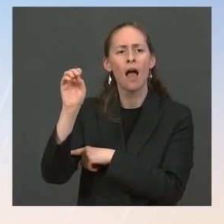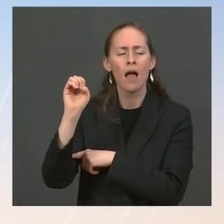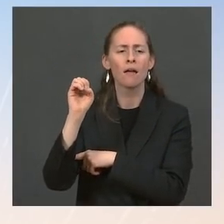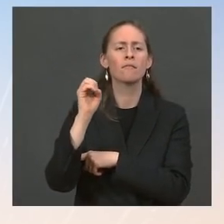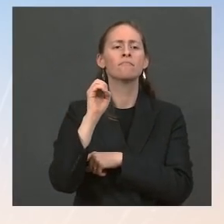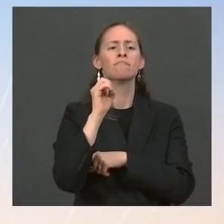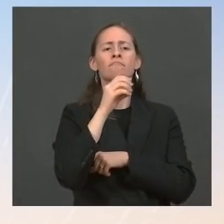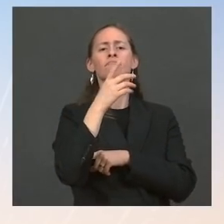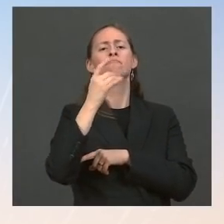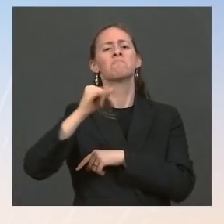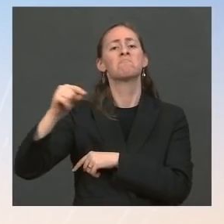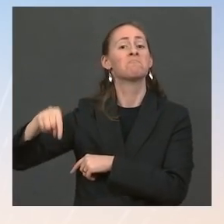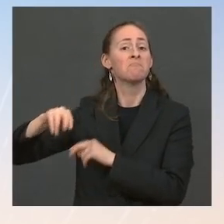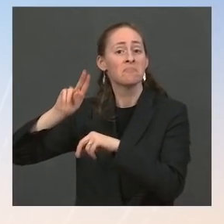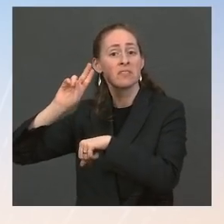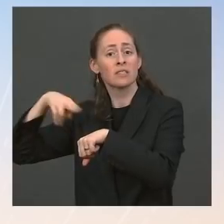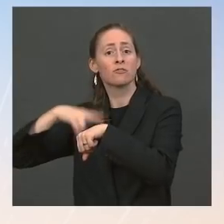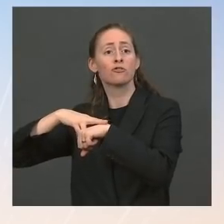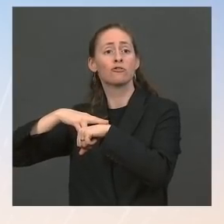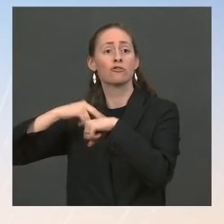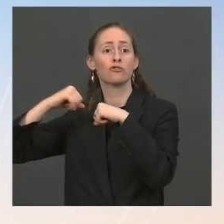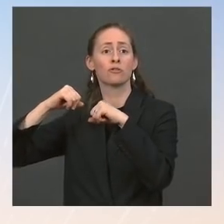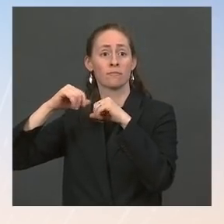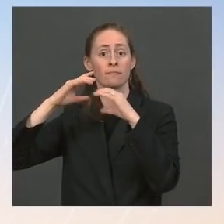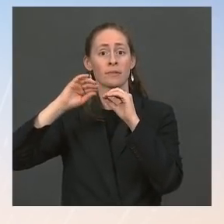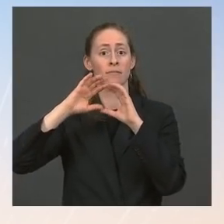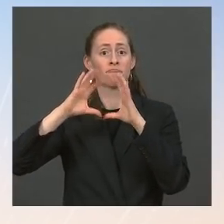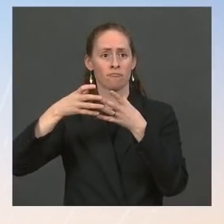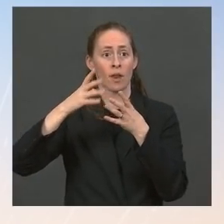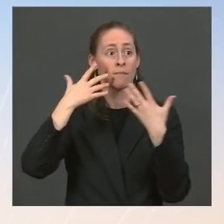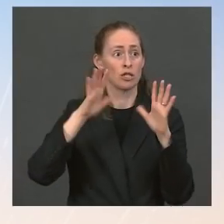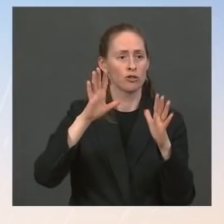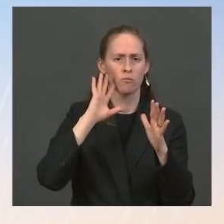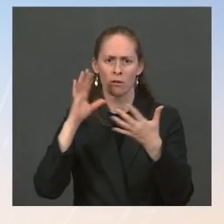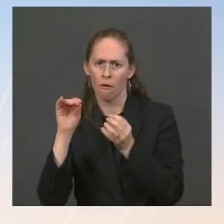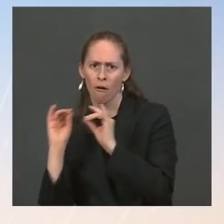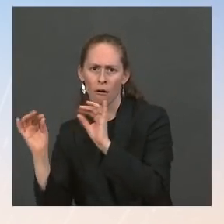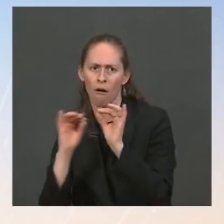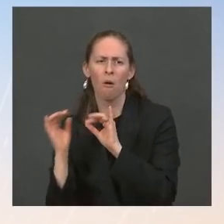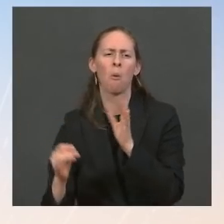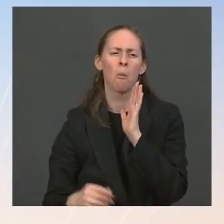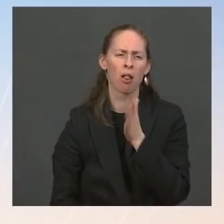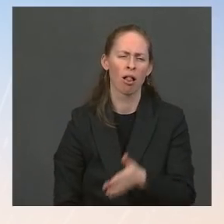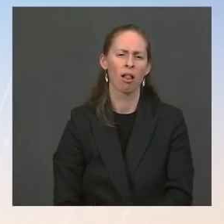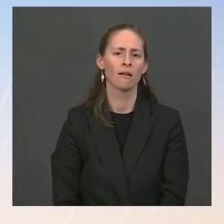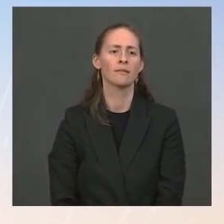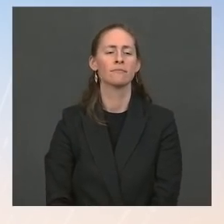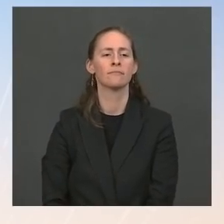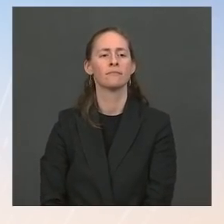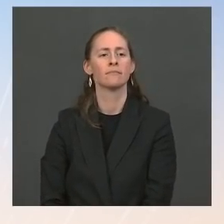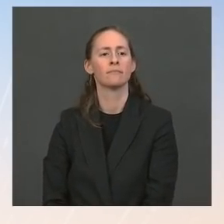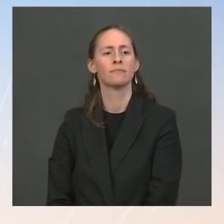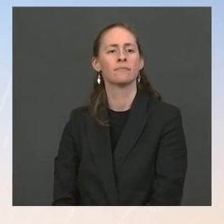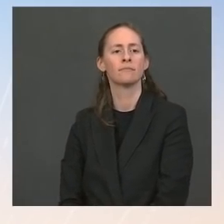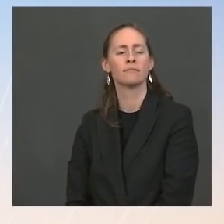after the meeting. The Press: Great. And then one more on Mitch Landrieu. In his new role, is he expected to be involved in the effort